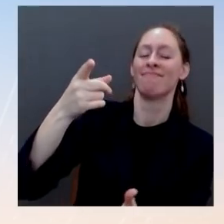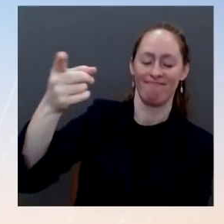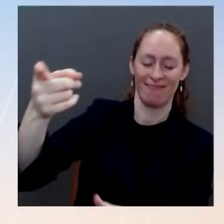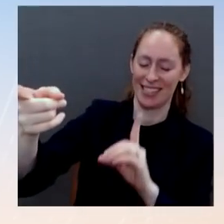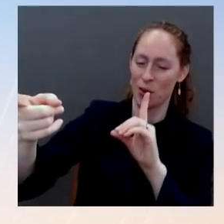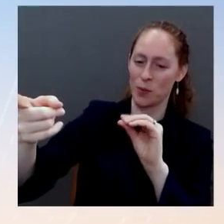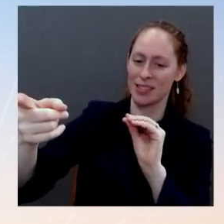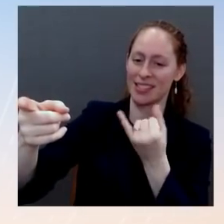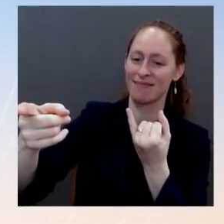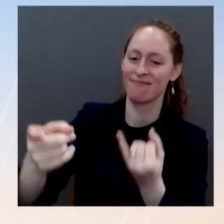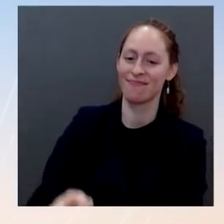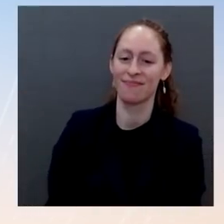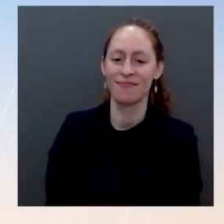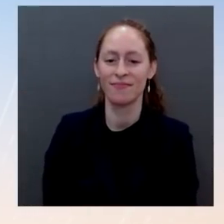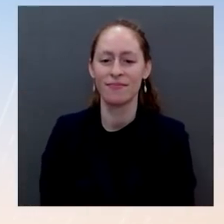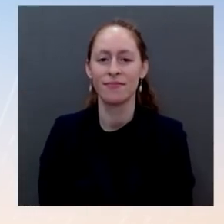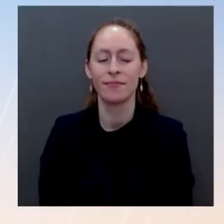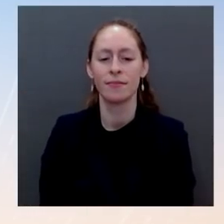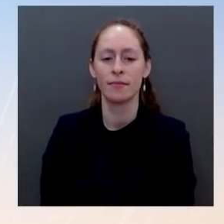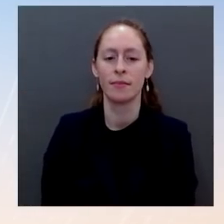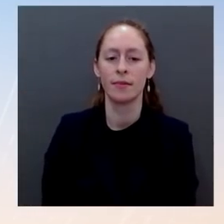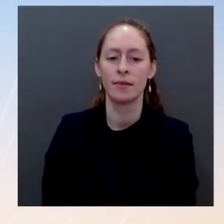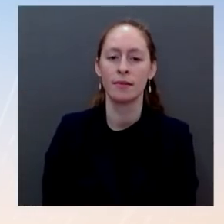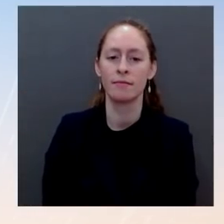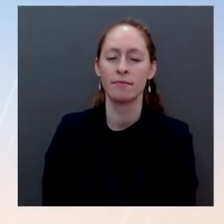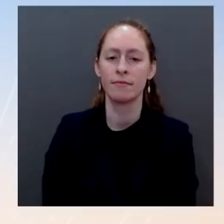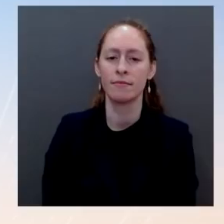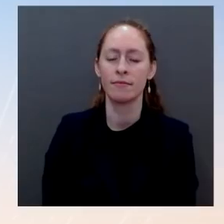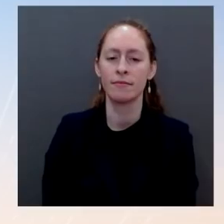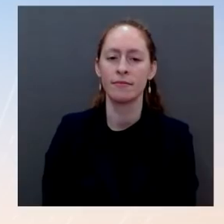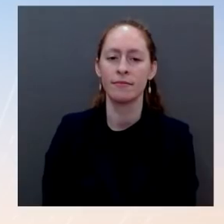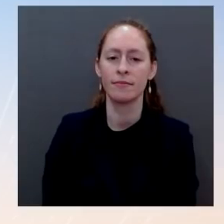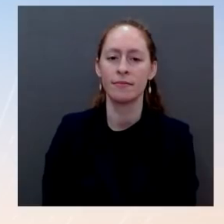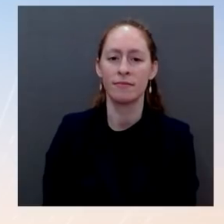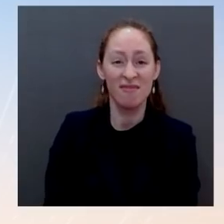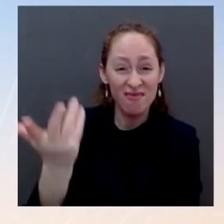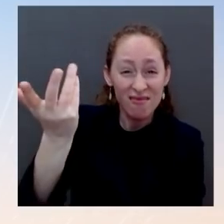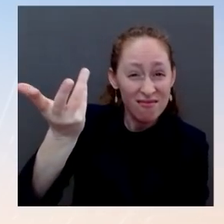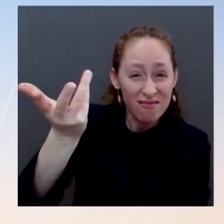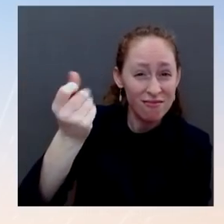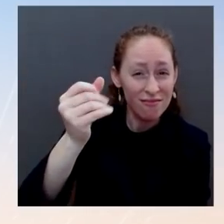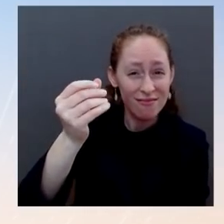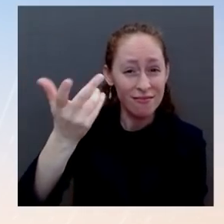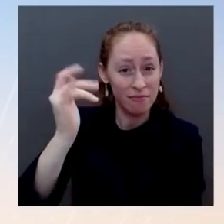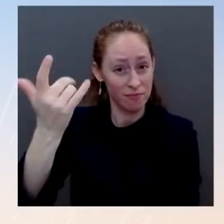for what they may or may not do with regard to the former president? Ms. Psaki: We are going to continue to work to support their efforts,